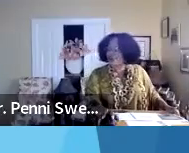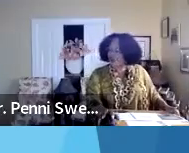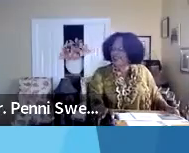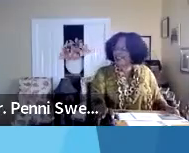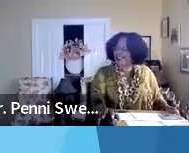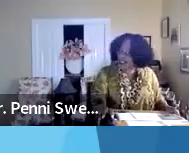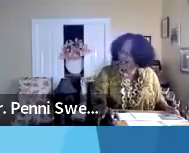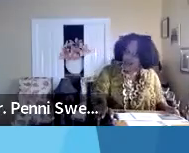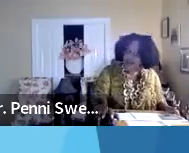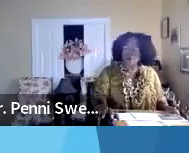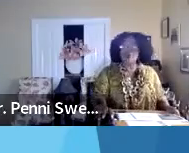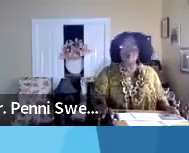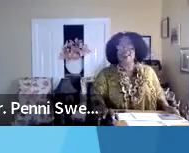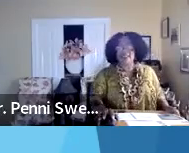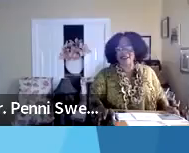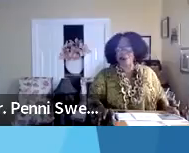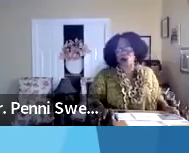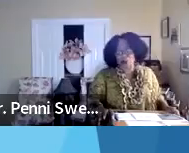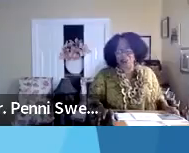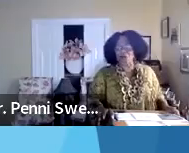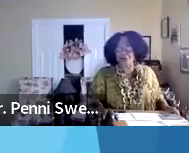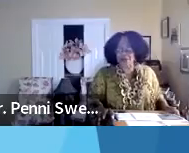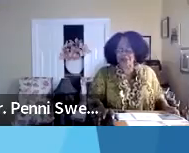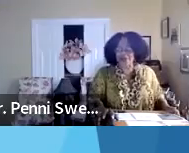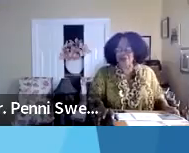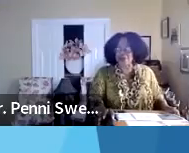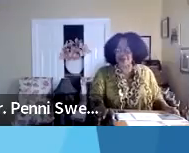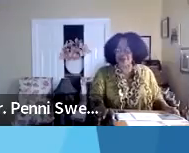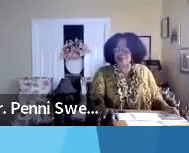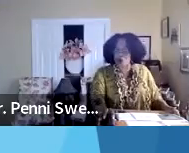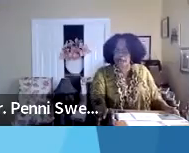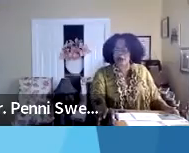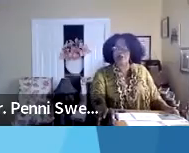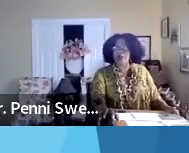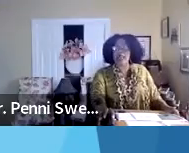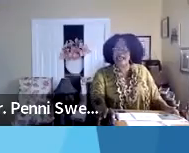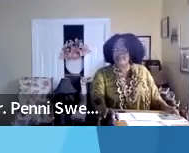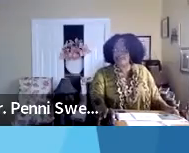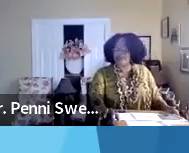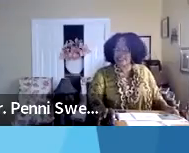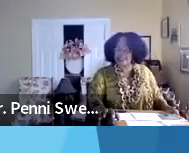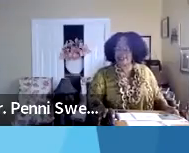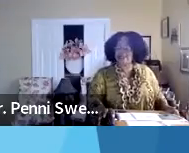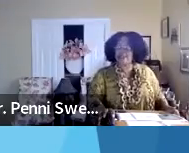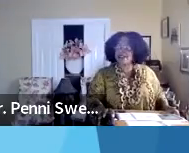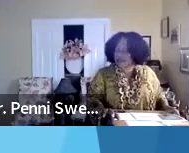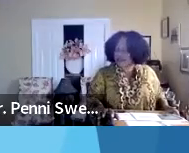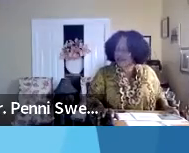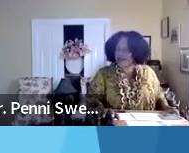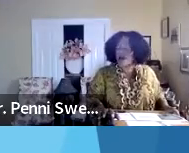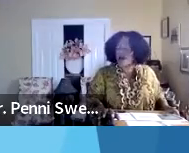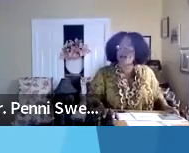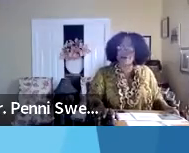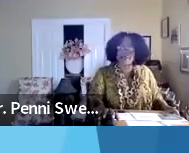work closely with the Commonwealth of Virginia our state procurement office and of